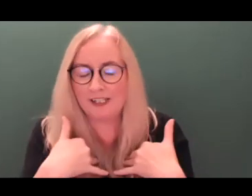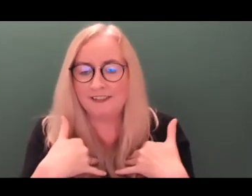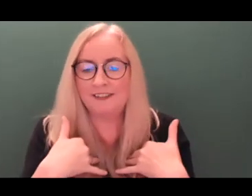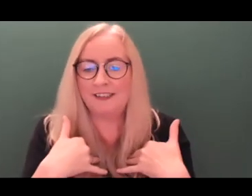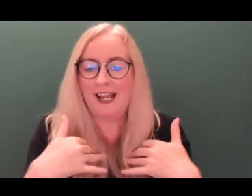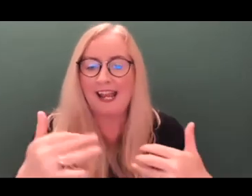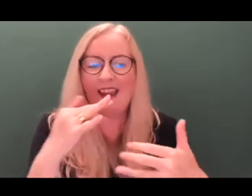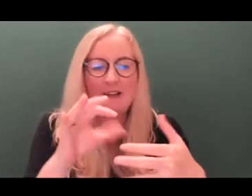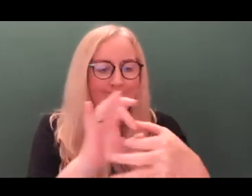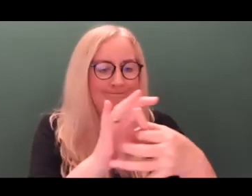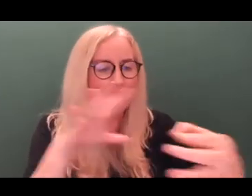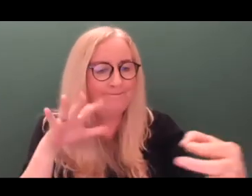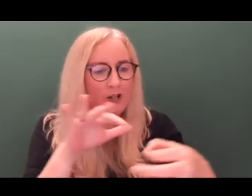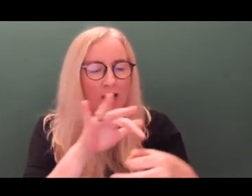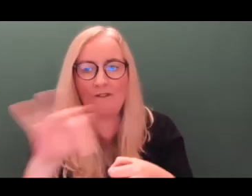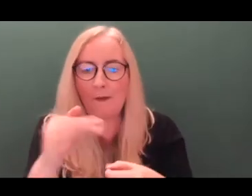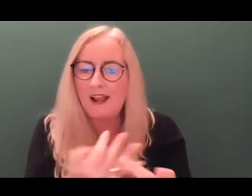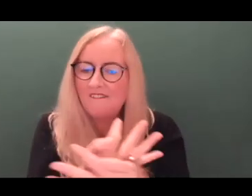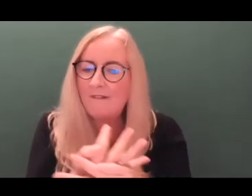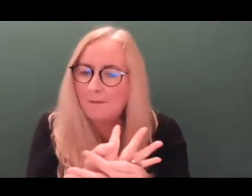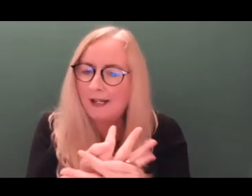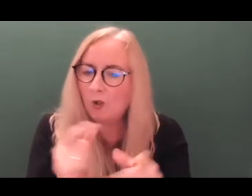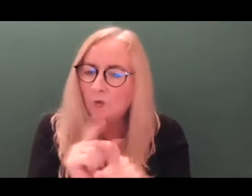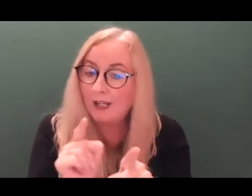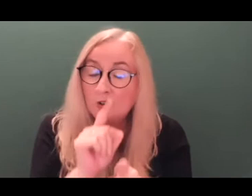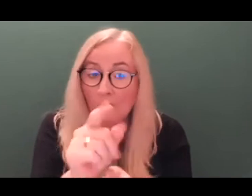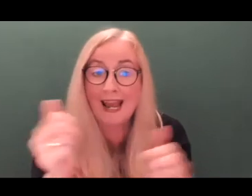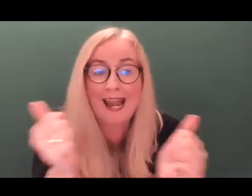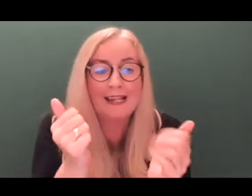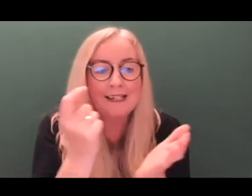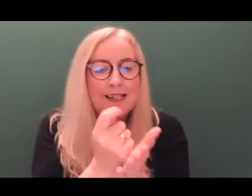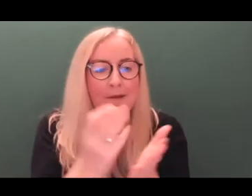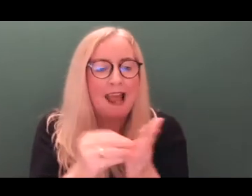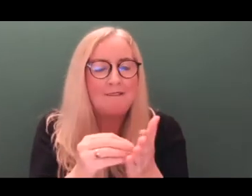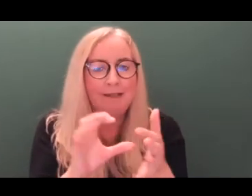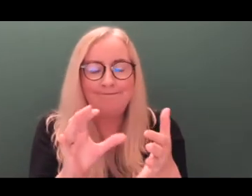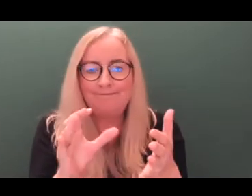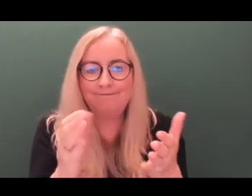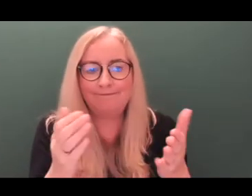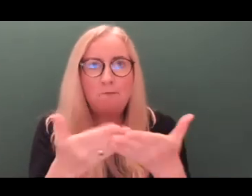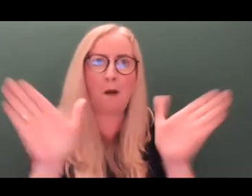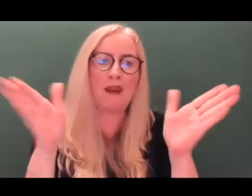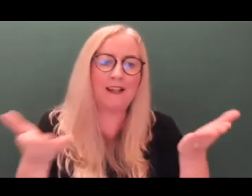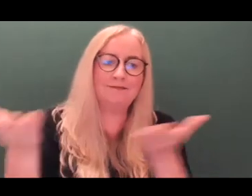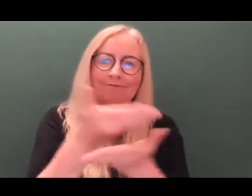family circles as well. I think any time there is a public discourse around the legislation, you can